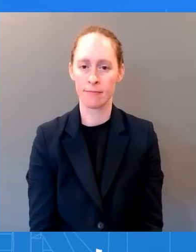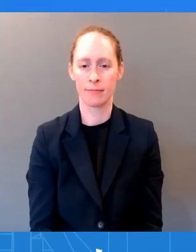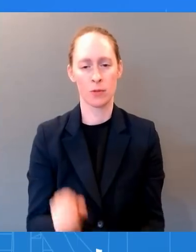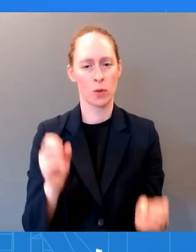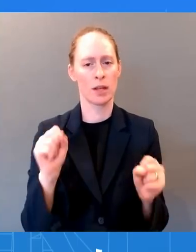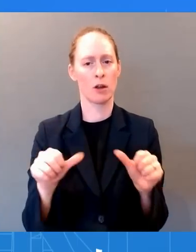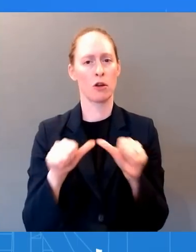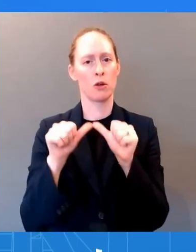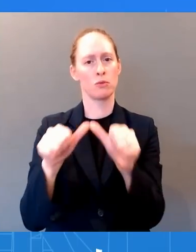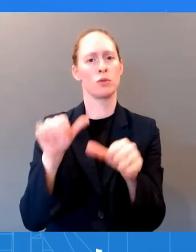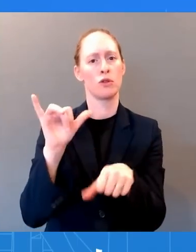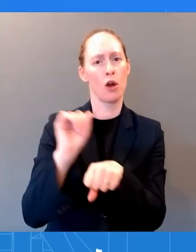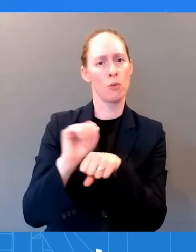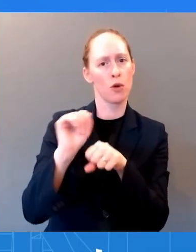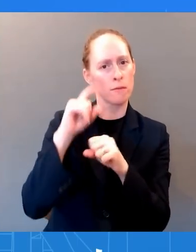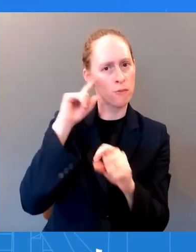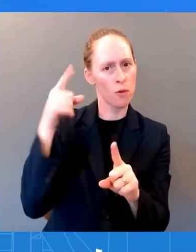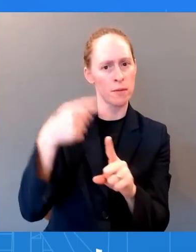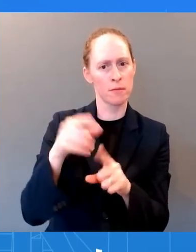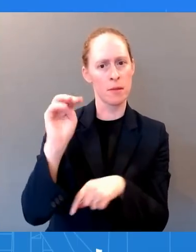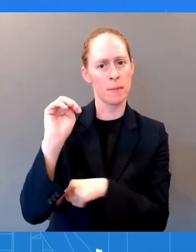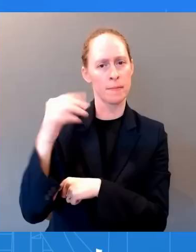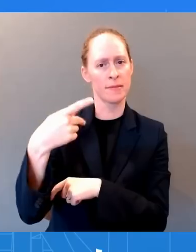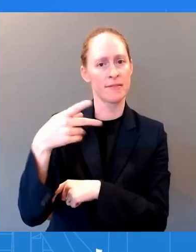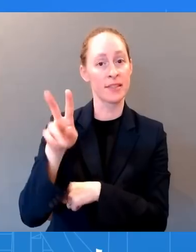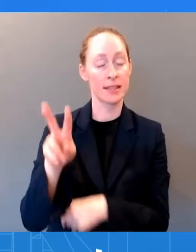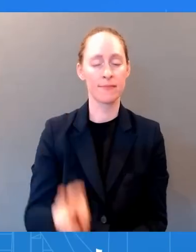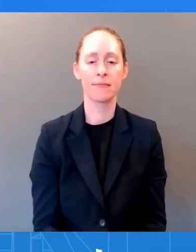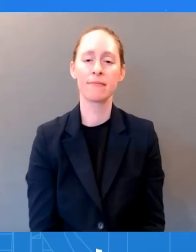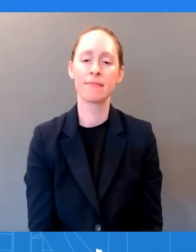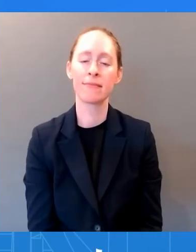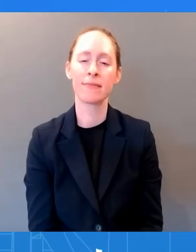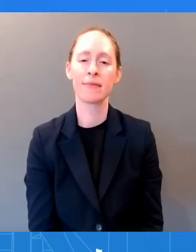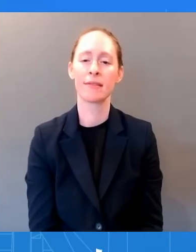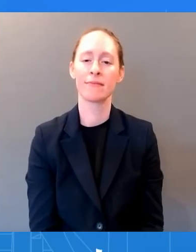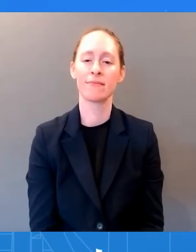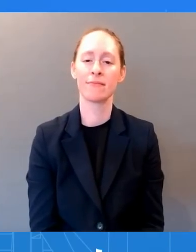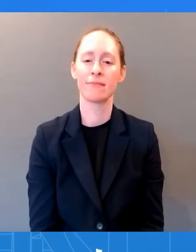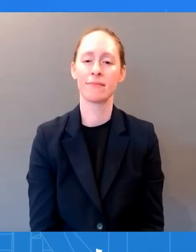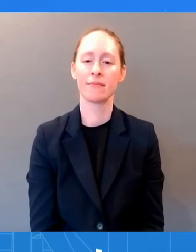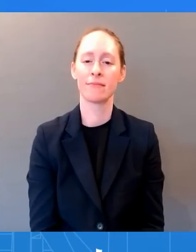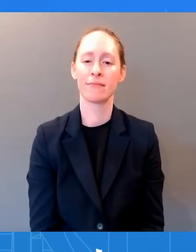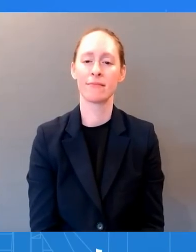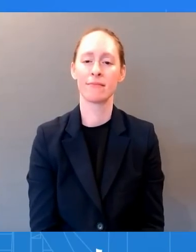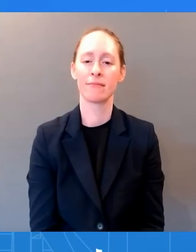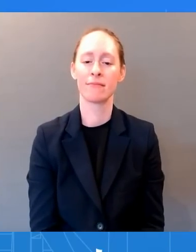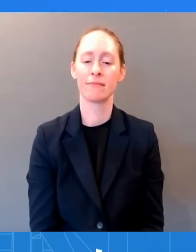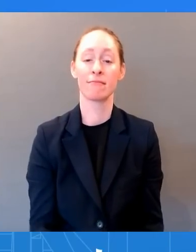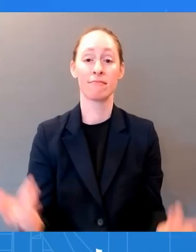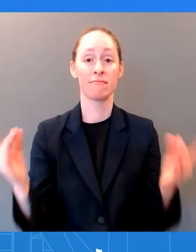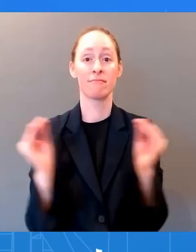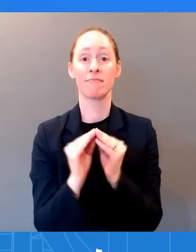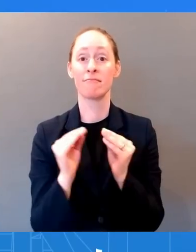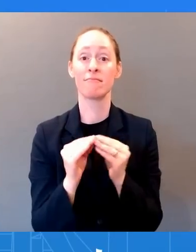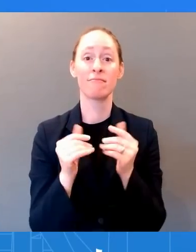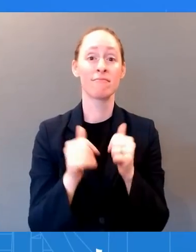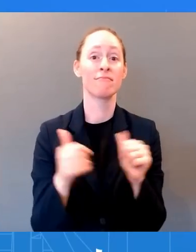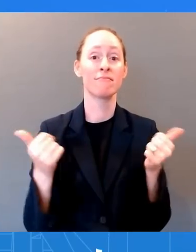The Press: Do you have an estimate on the funding amount? Ms. Jean-Pierre: I don't have -- I don't have an estimate for you at this time, but just know that we're going to continue to work on --